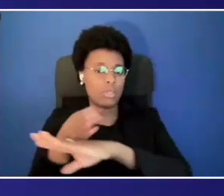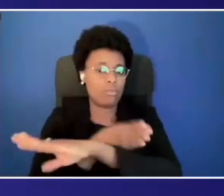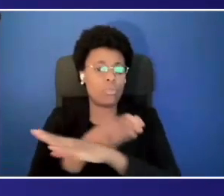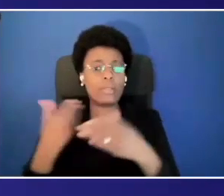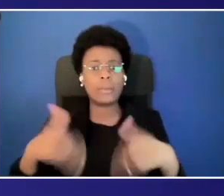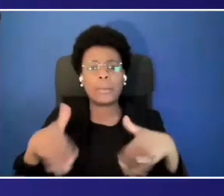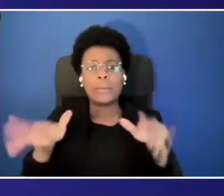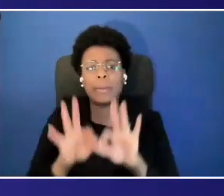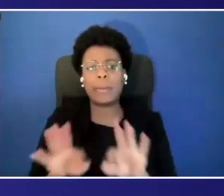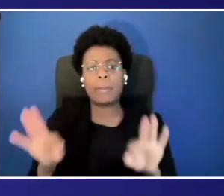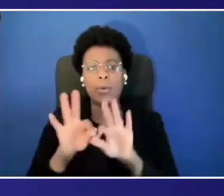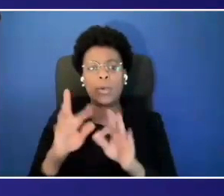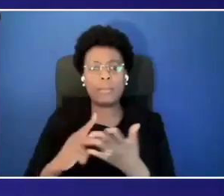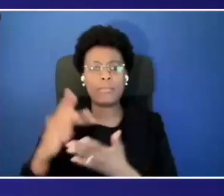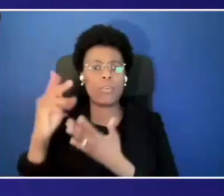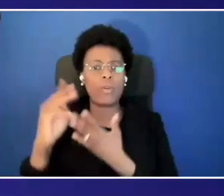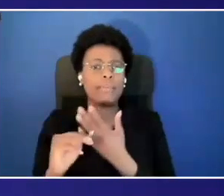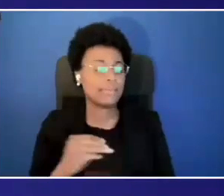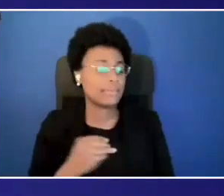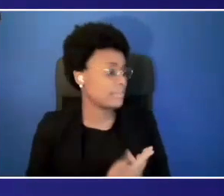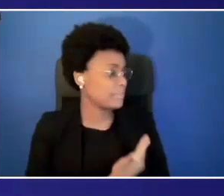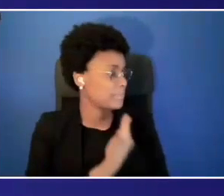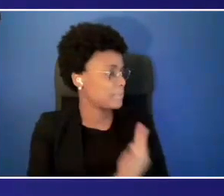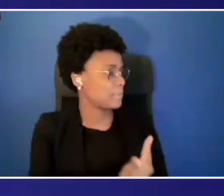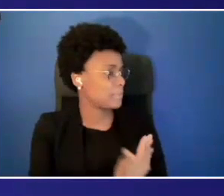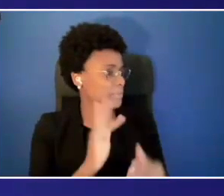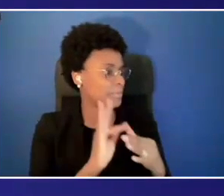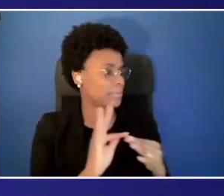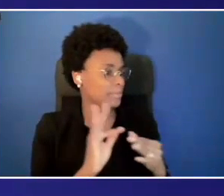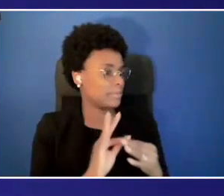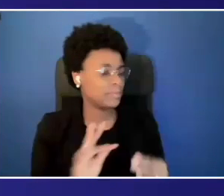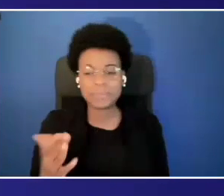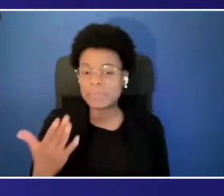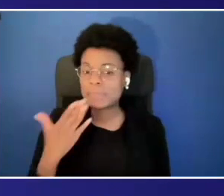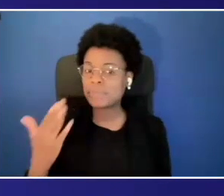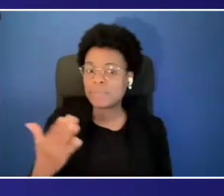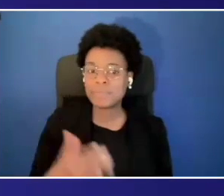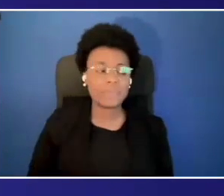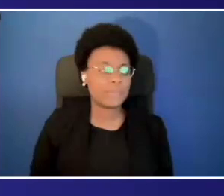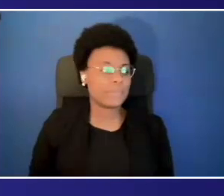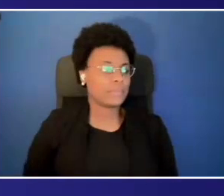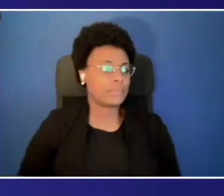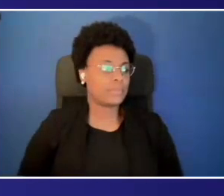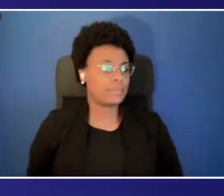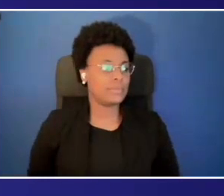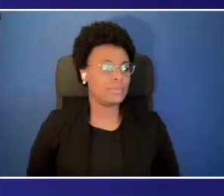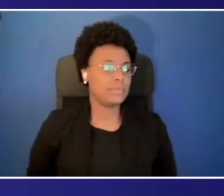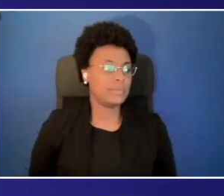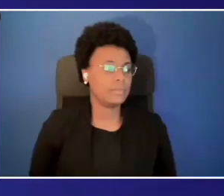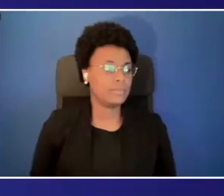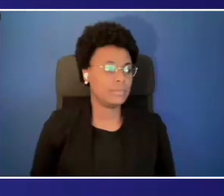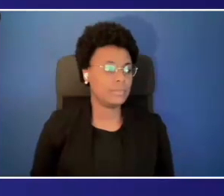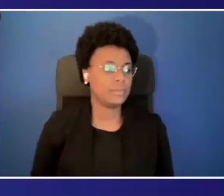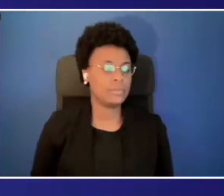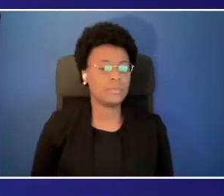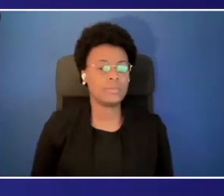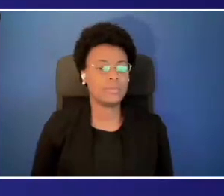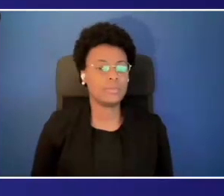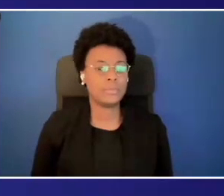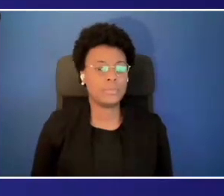Thank you for your comment. Thank you.